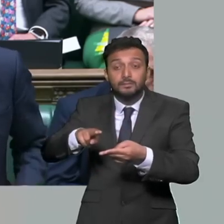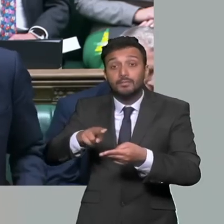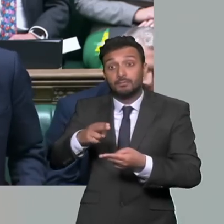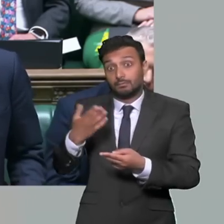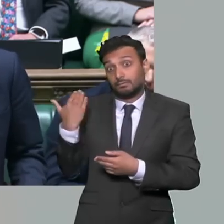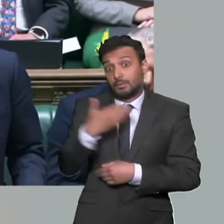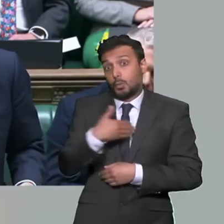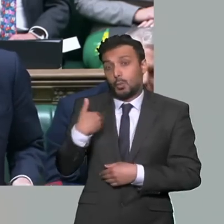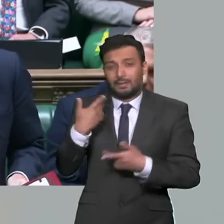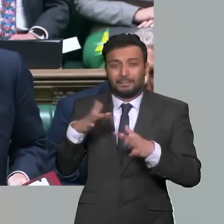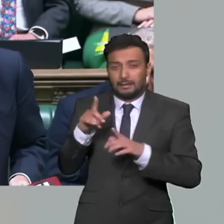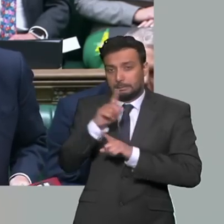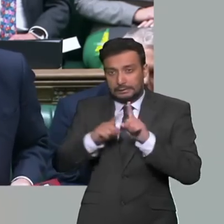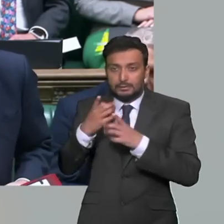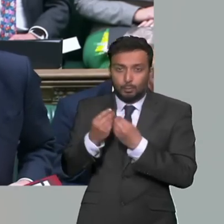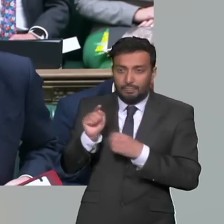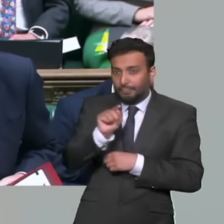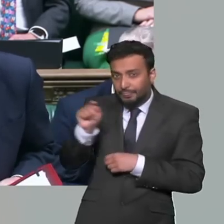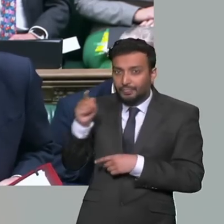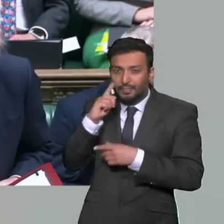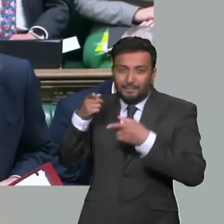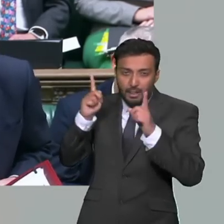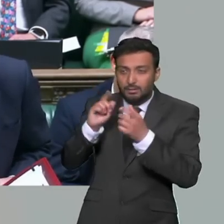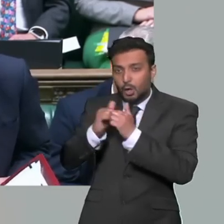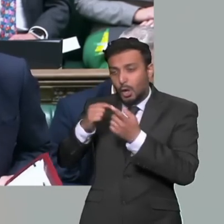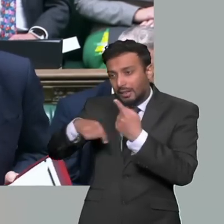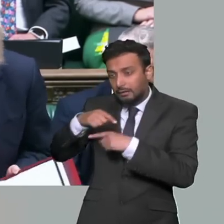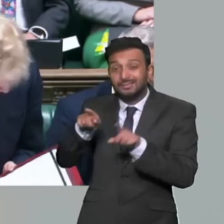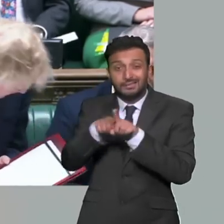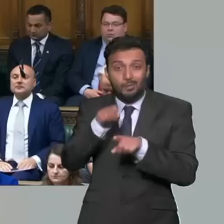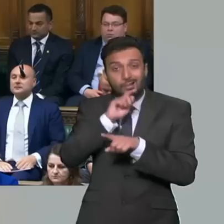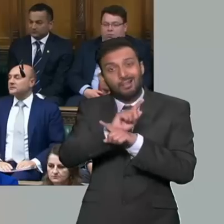In addition to my duties in this House, I shall have further such meetings later today.